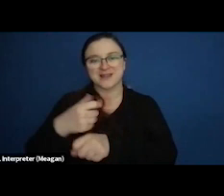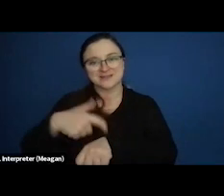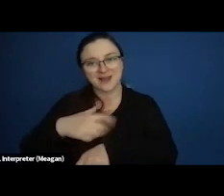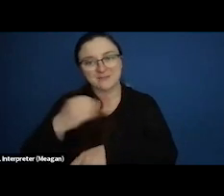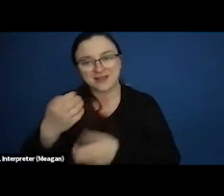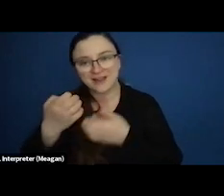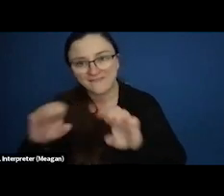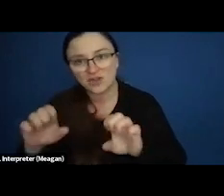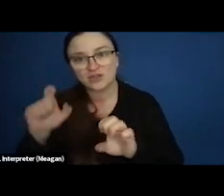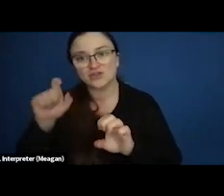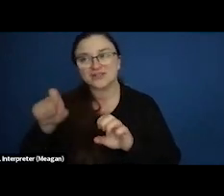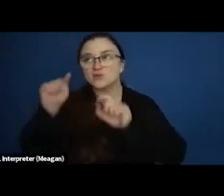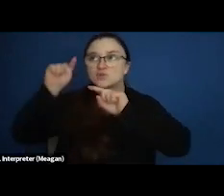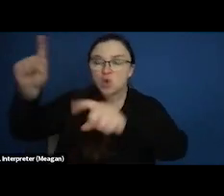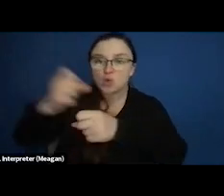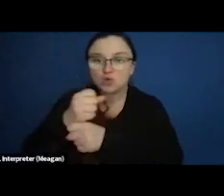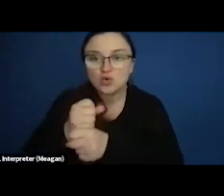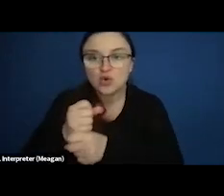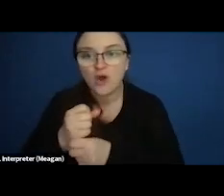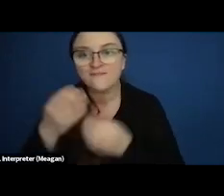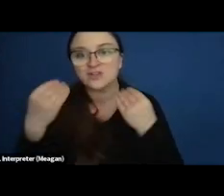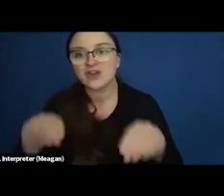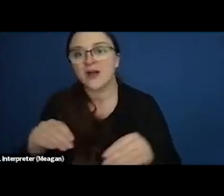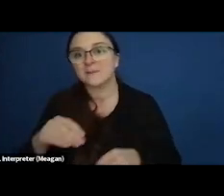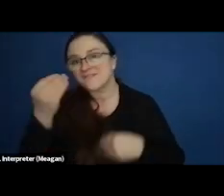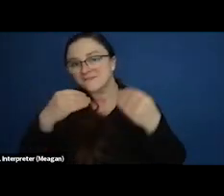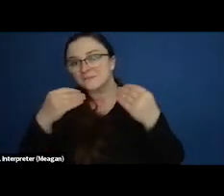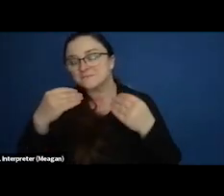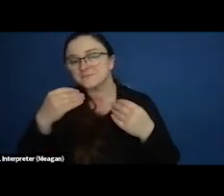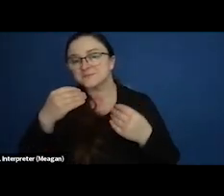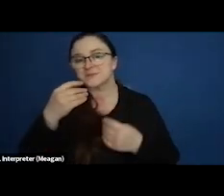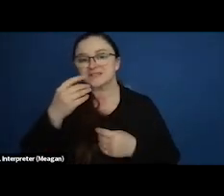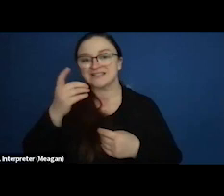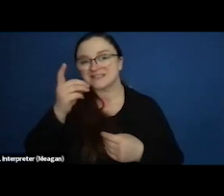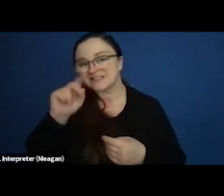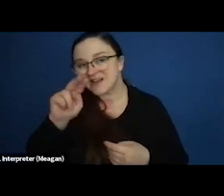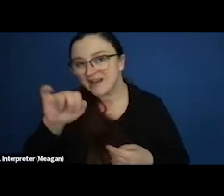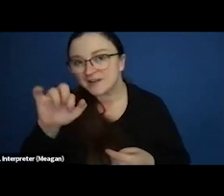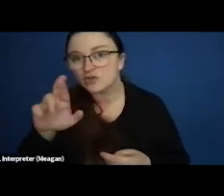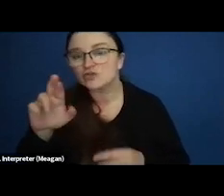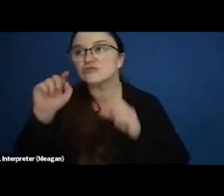Go to the coffee shops, diners, and local community events, like trade shows, visiting malls,